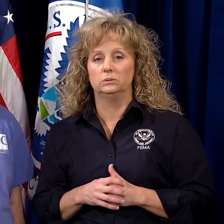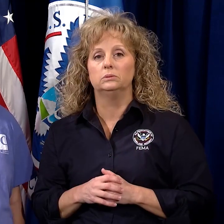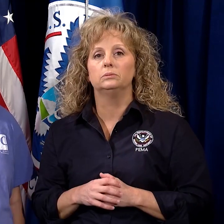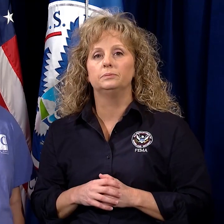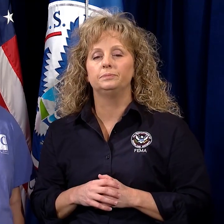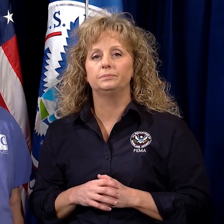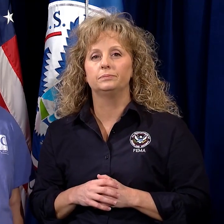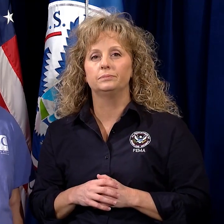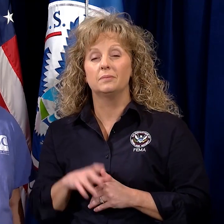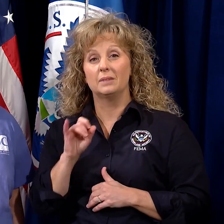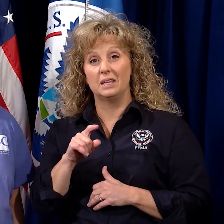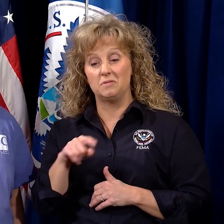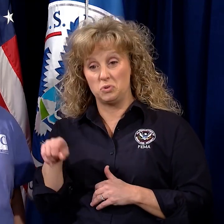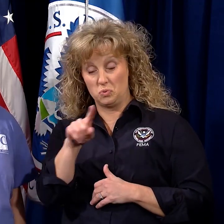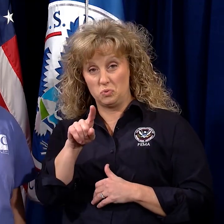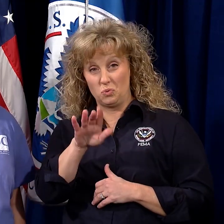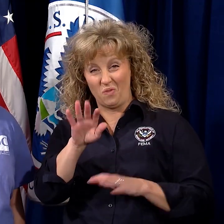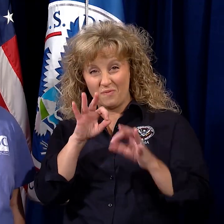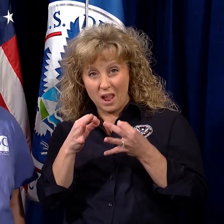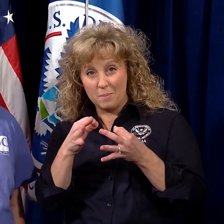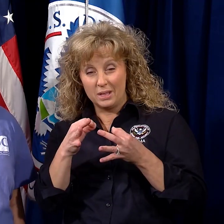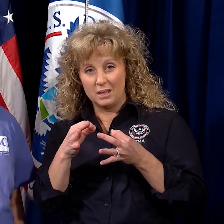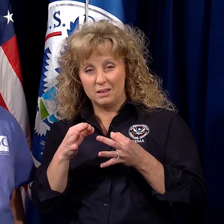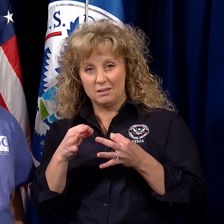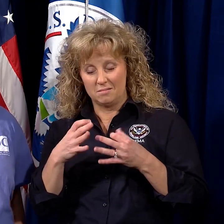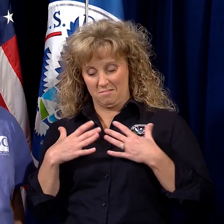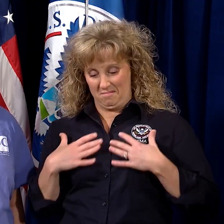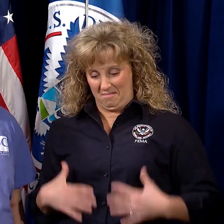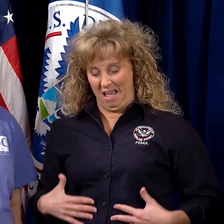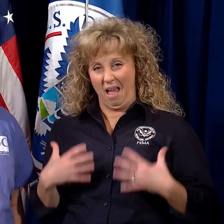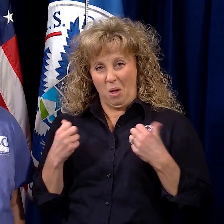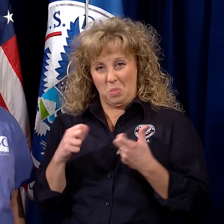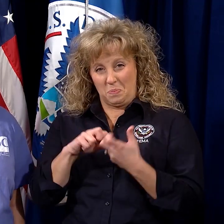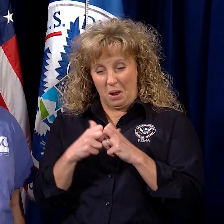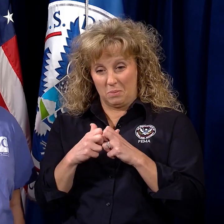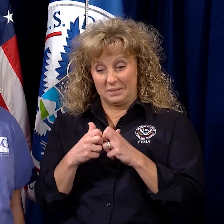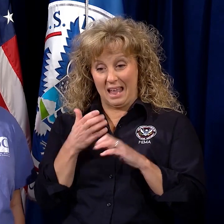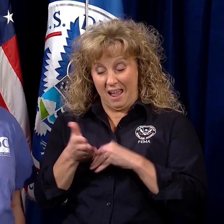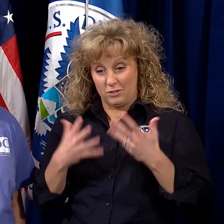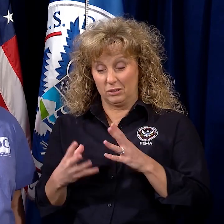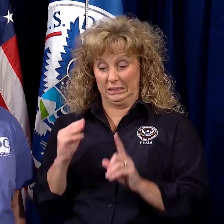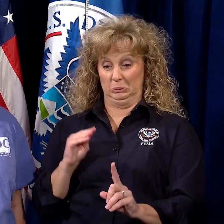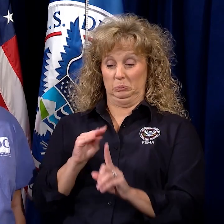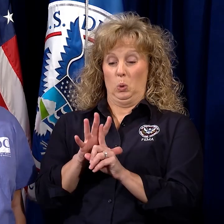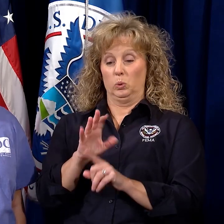If you or your family begin to have health problems after exposure to mold, contact a doctor.